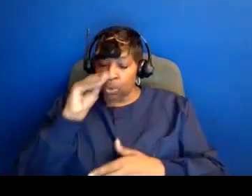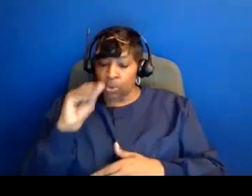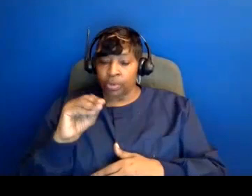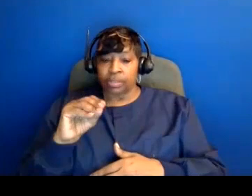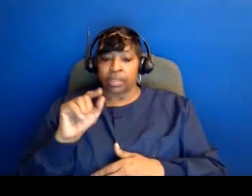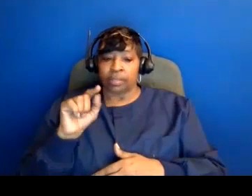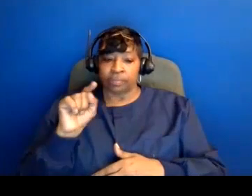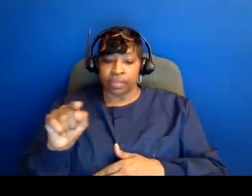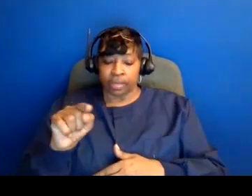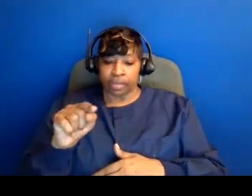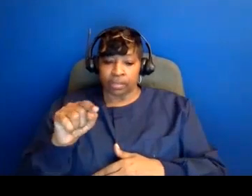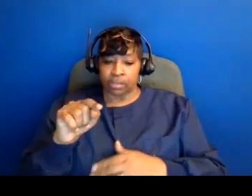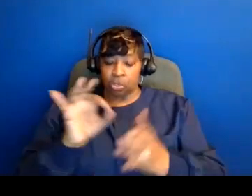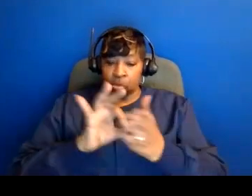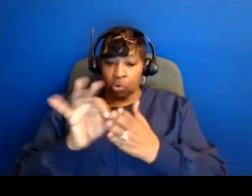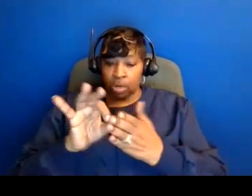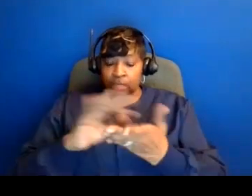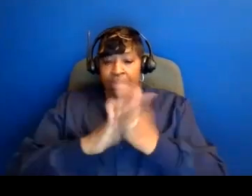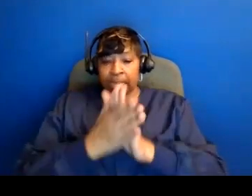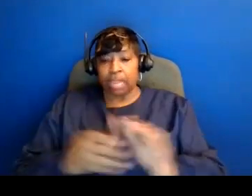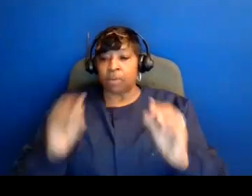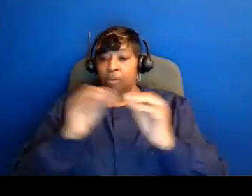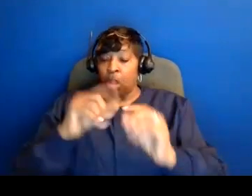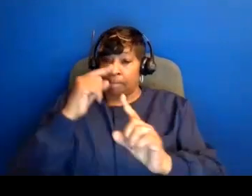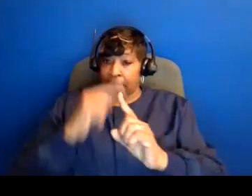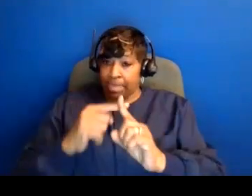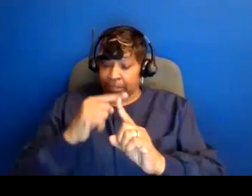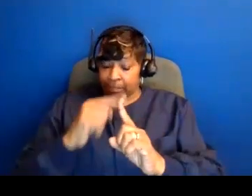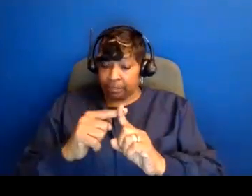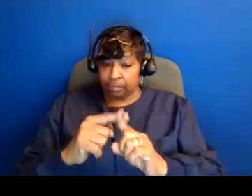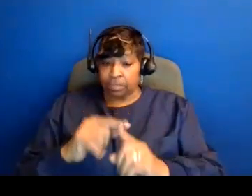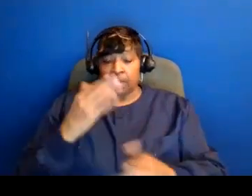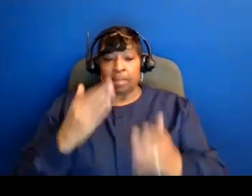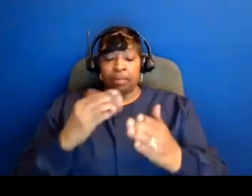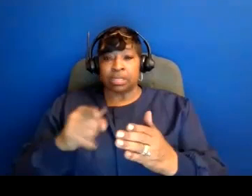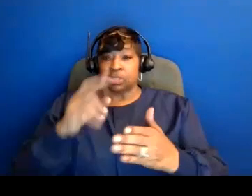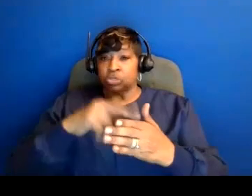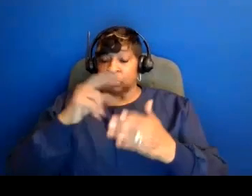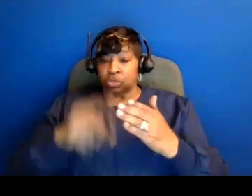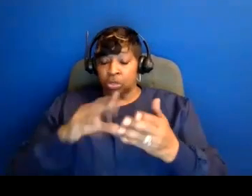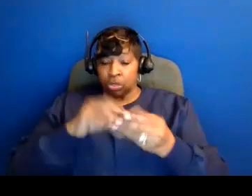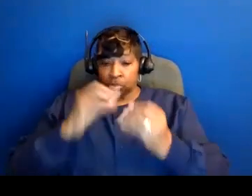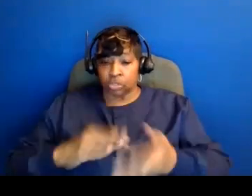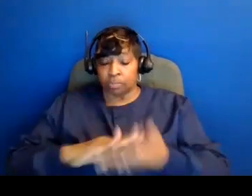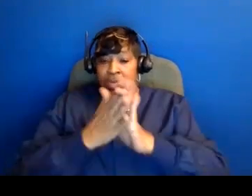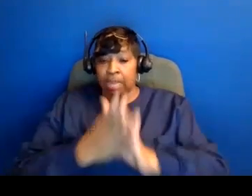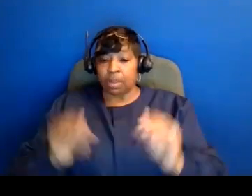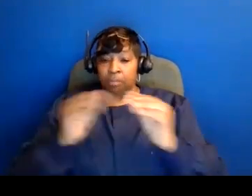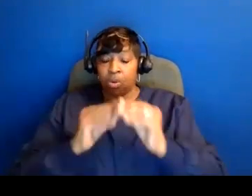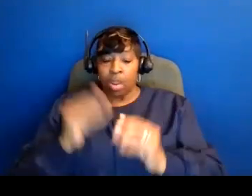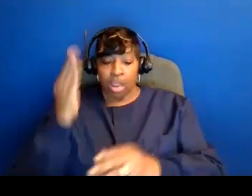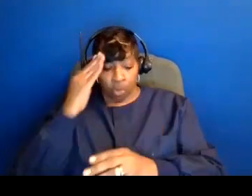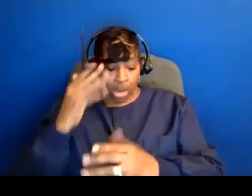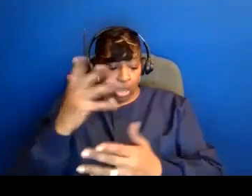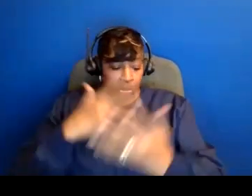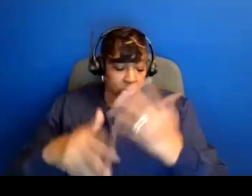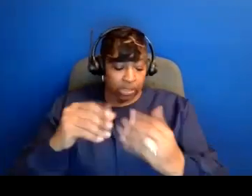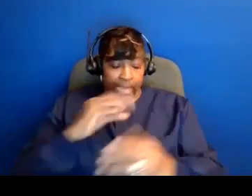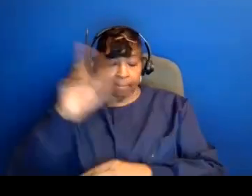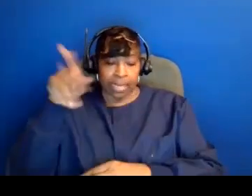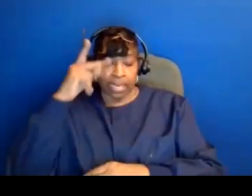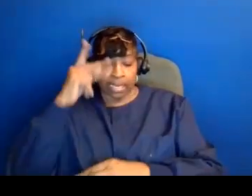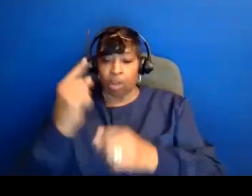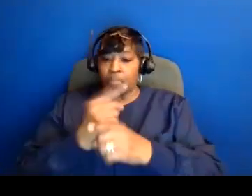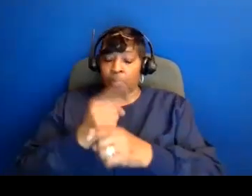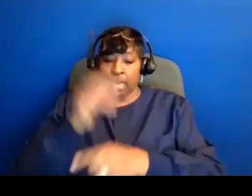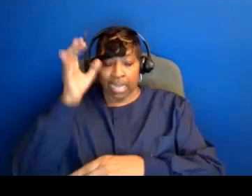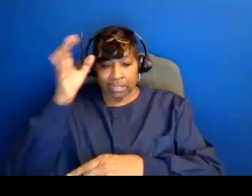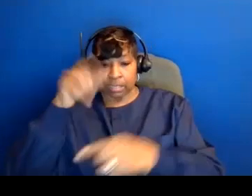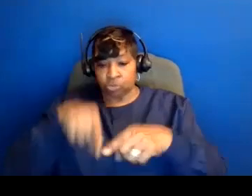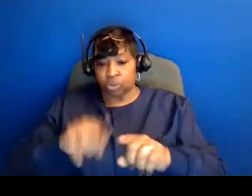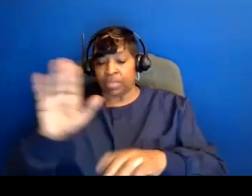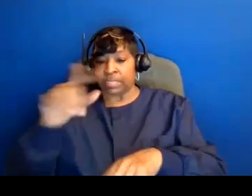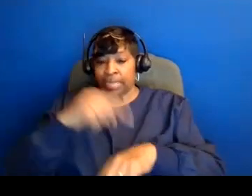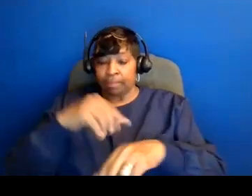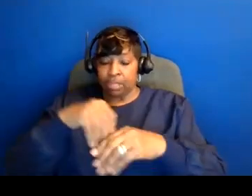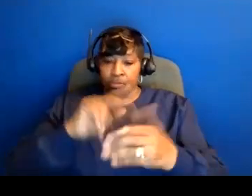lauravanpuymbrouck: across the program. And what we found was that the Ot students explicit disability attitudes significantly decreased between entering their Ot program and their graduation. So what did they learn? Right?